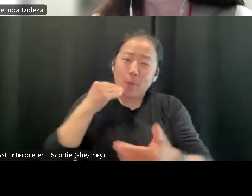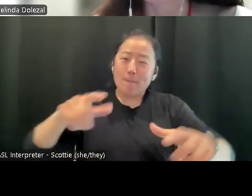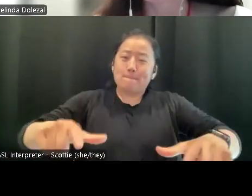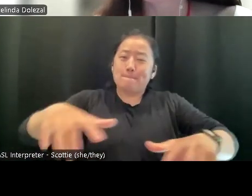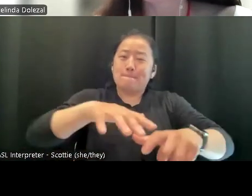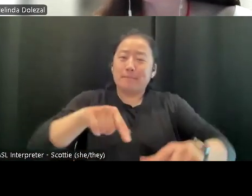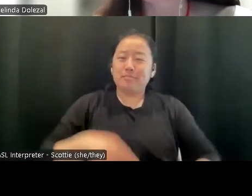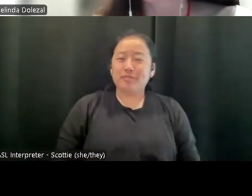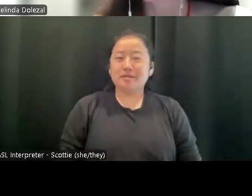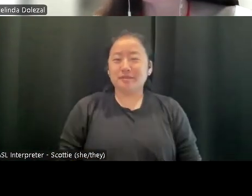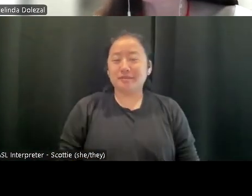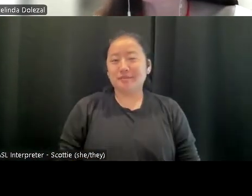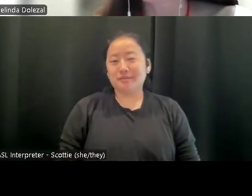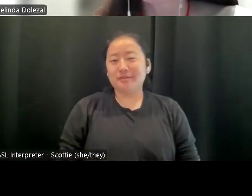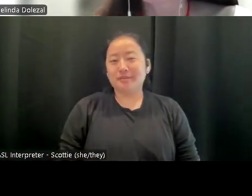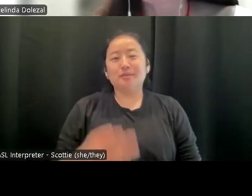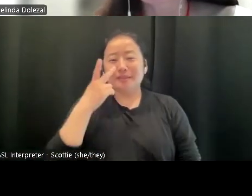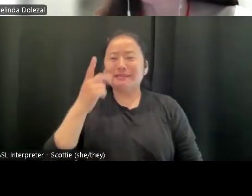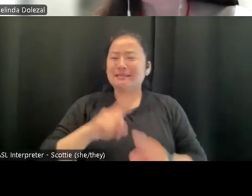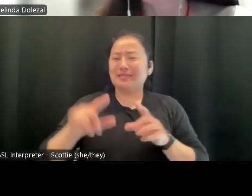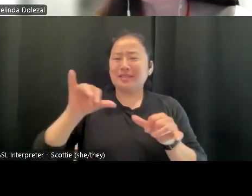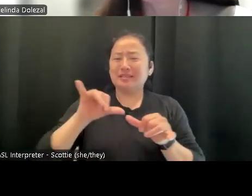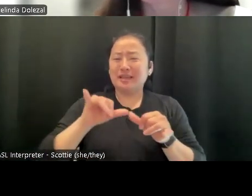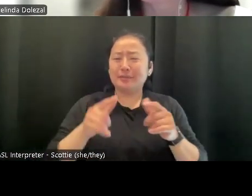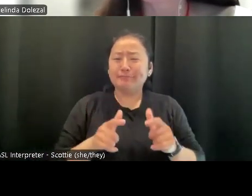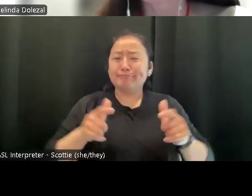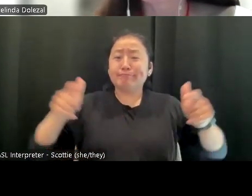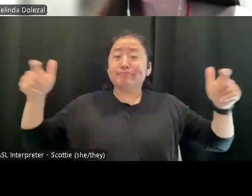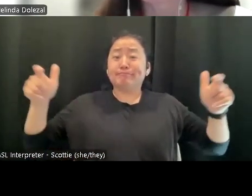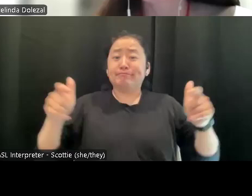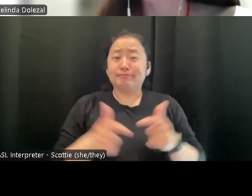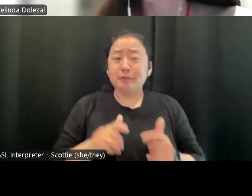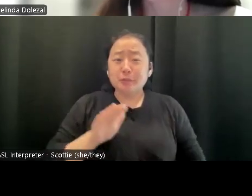And you can see just the different sizes. Obviously you've got the little guys,